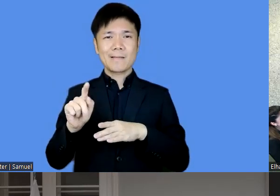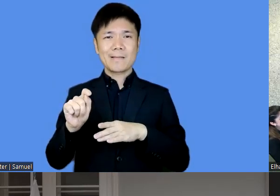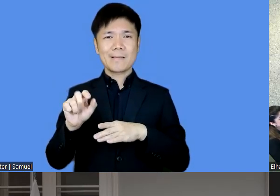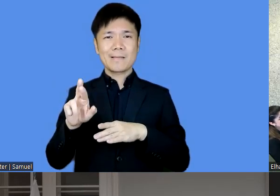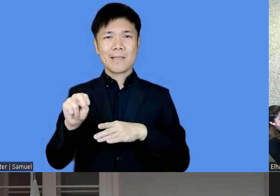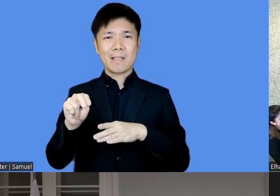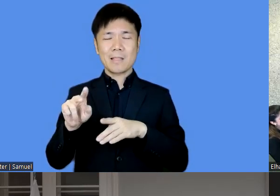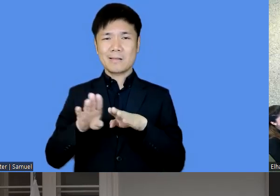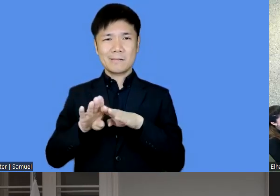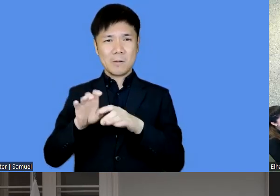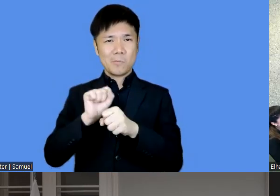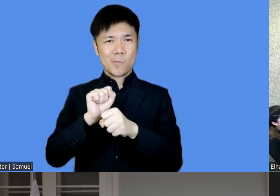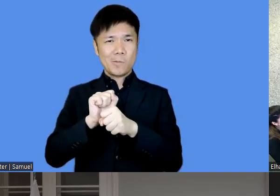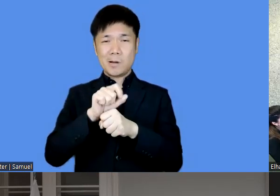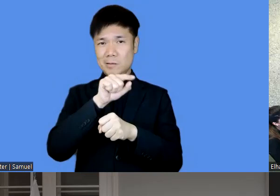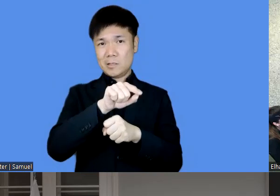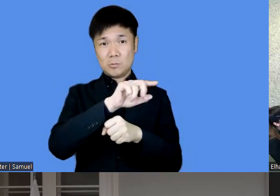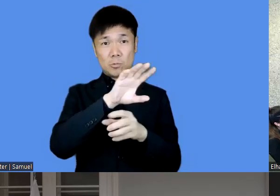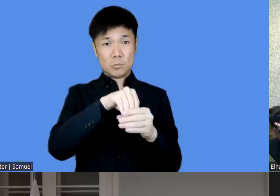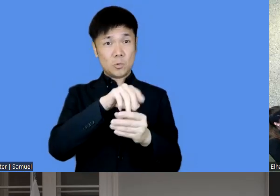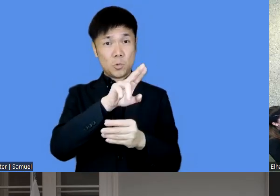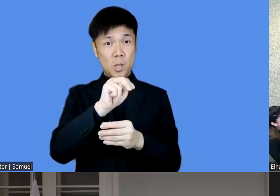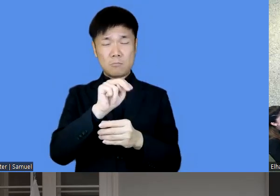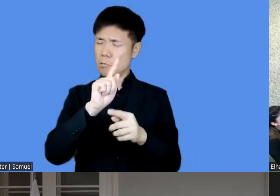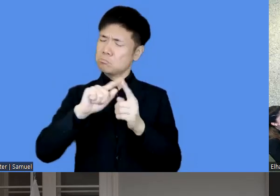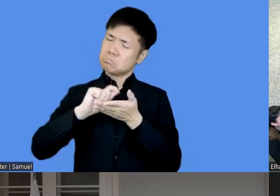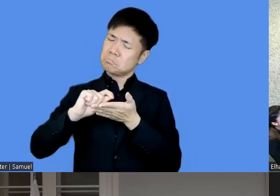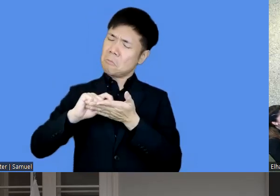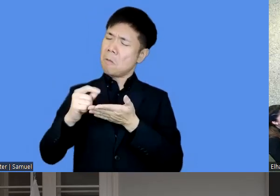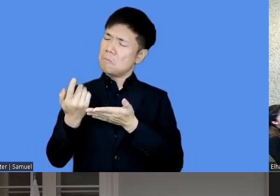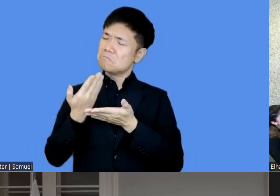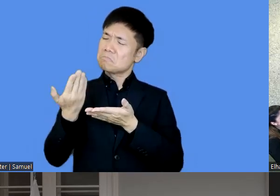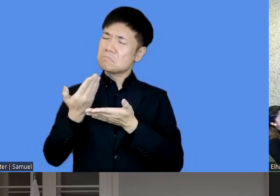to write a research, prepare some talking points, preparing social media messages or